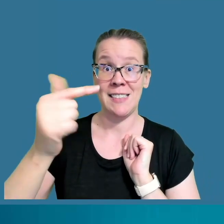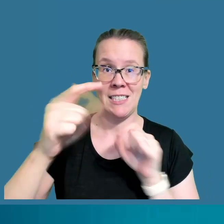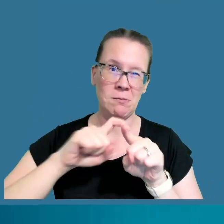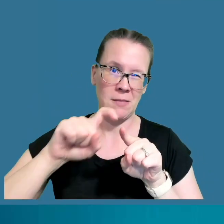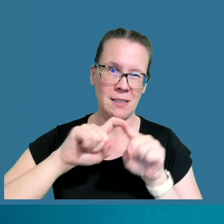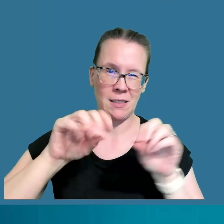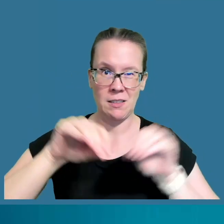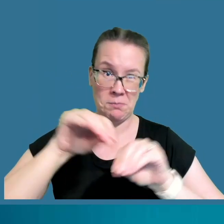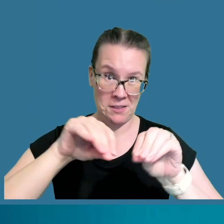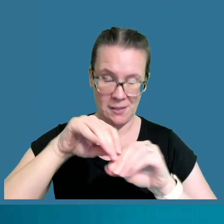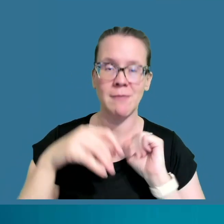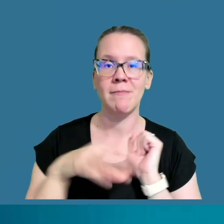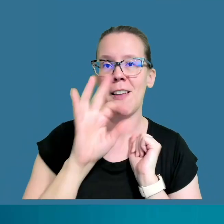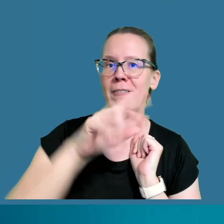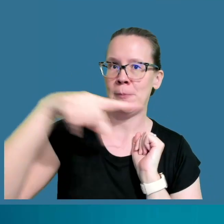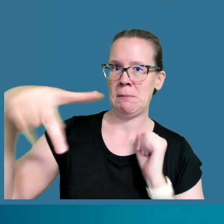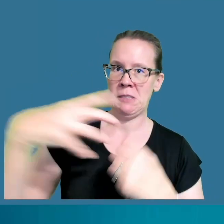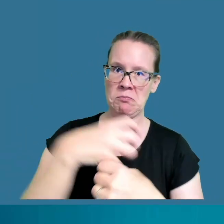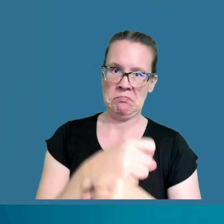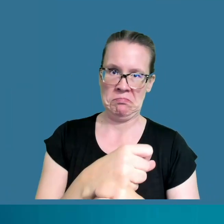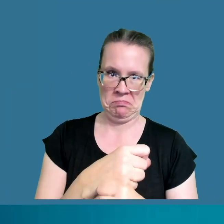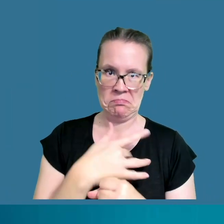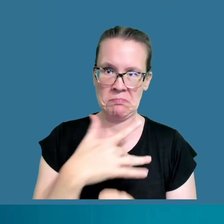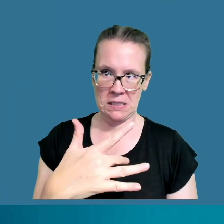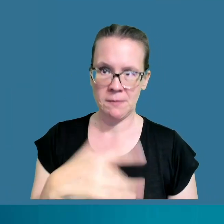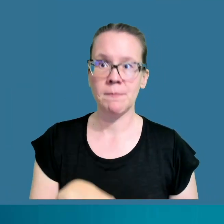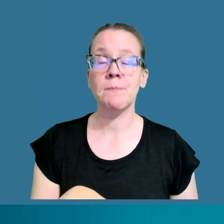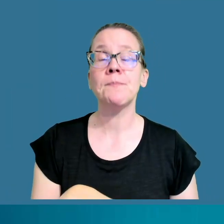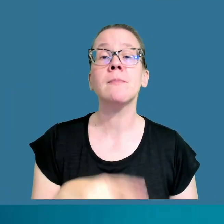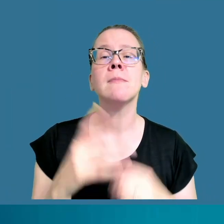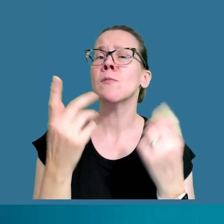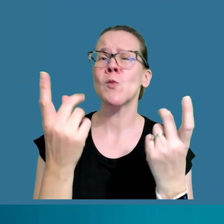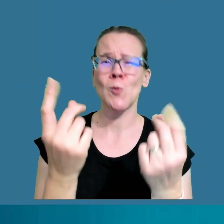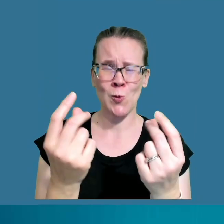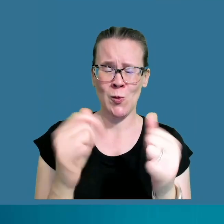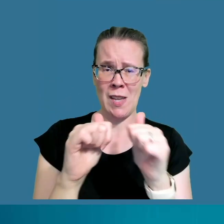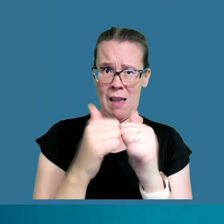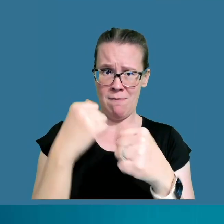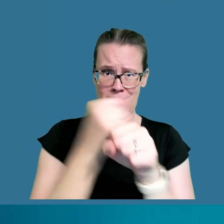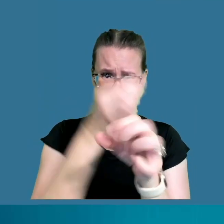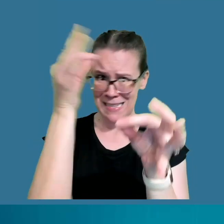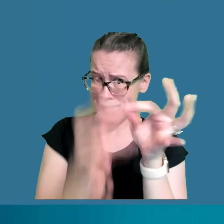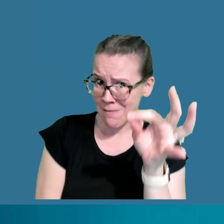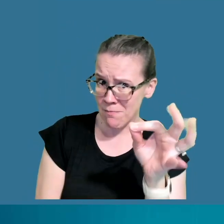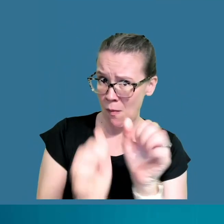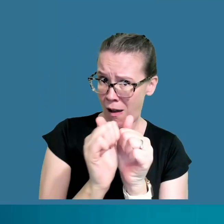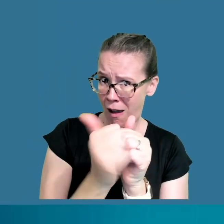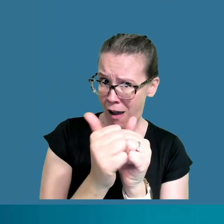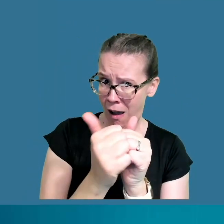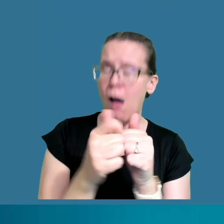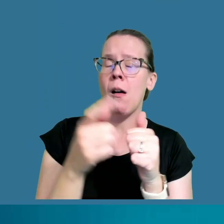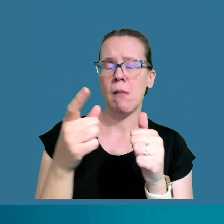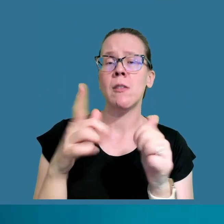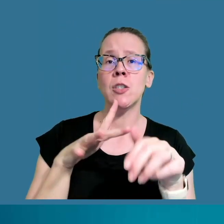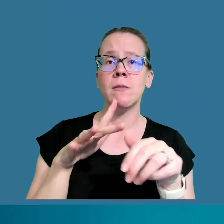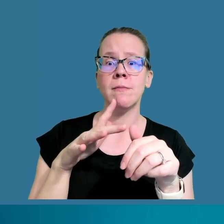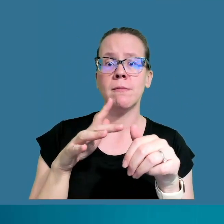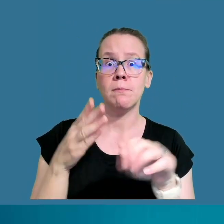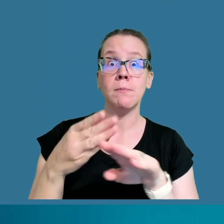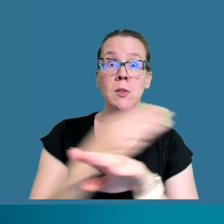your pattern page for foundation paper piecing (I tend to shorten it often to fpp).